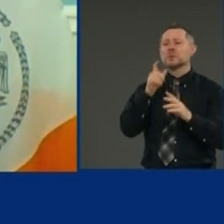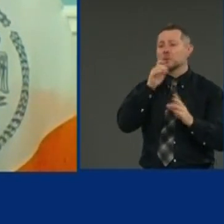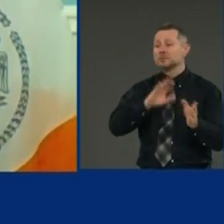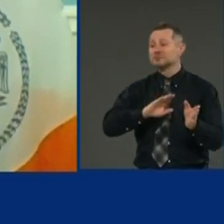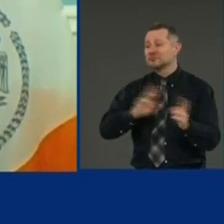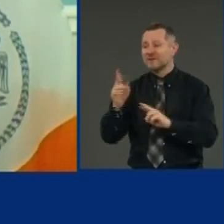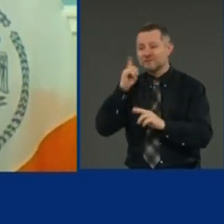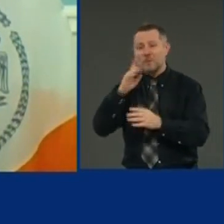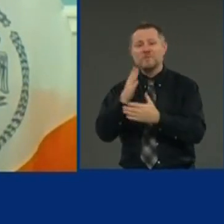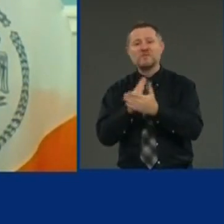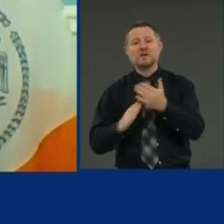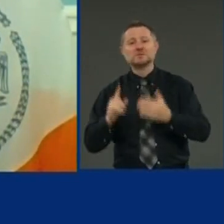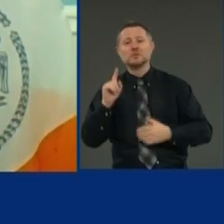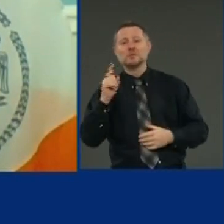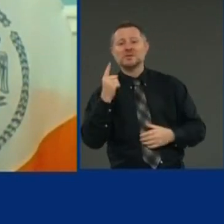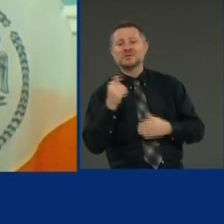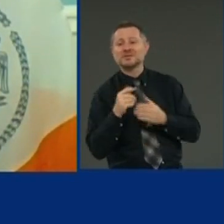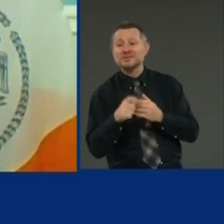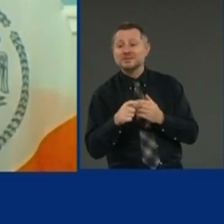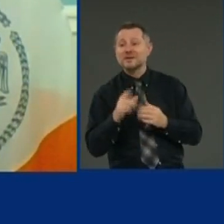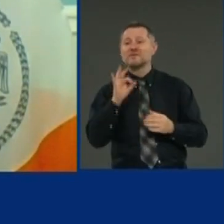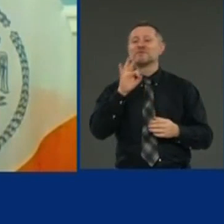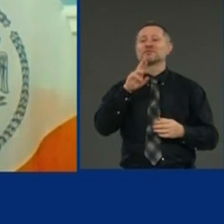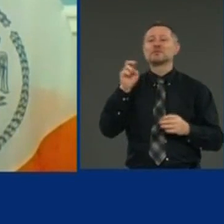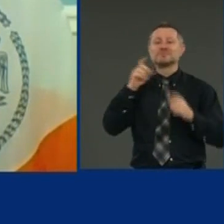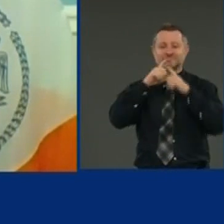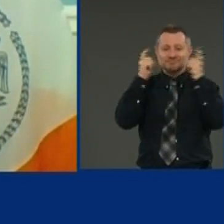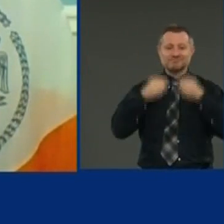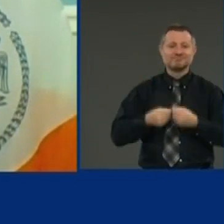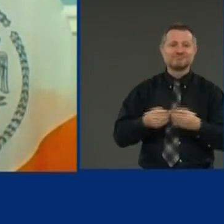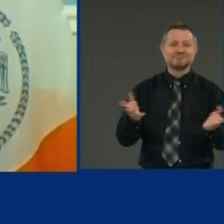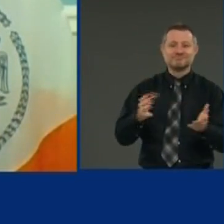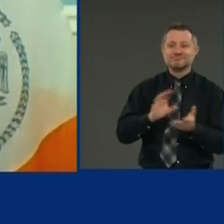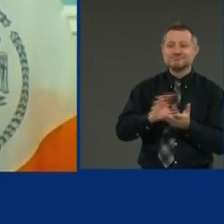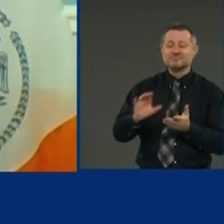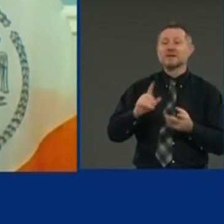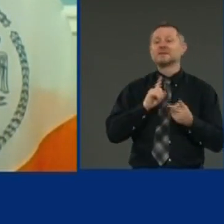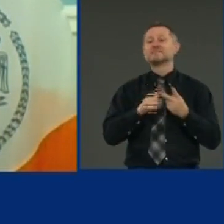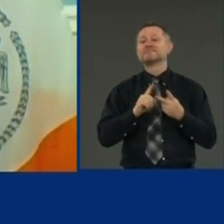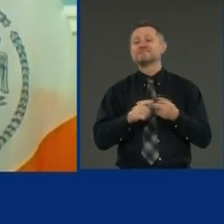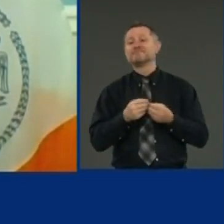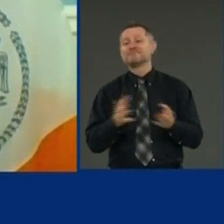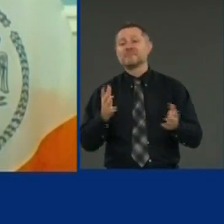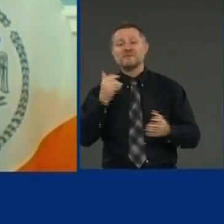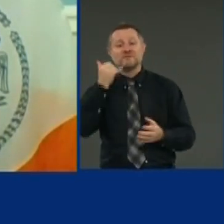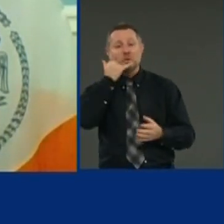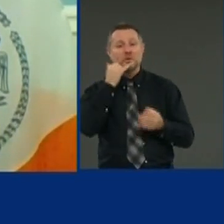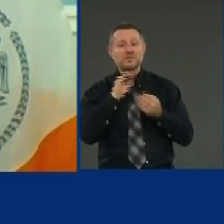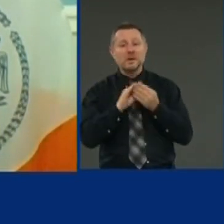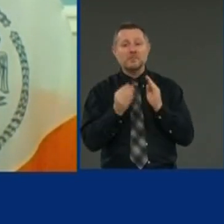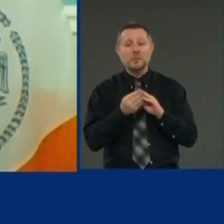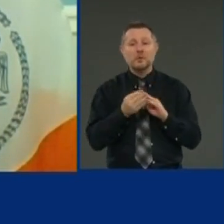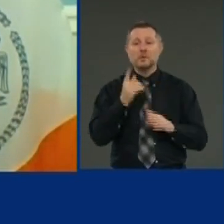WE'RE GOING TO SPEND THIS COMING WEEK GOING OUT TO THE BUSINESSES IN NEW YORK CITY THAT WOULD BE A PART OF PHASE ONE. WE WILL BE PROVIDING THEM WITH